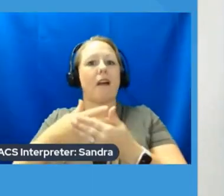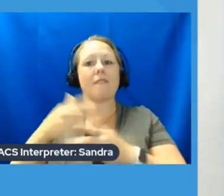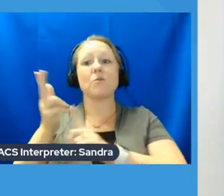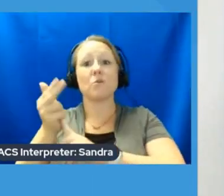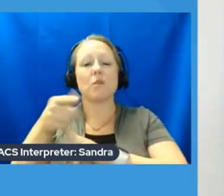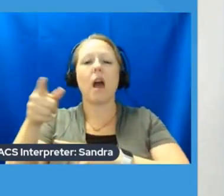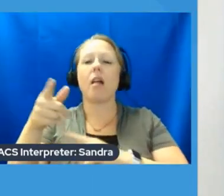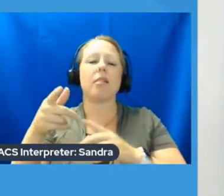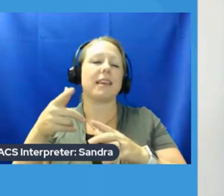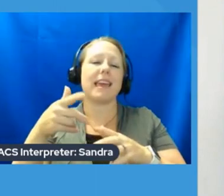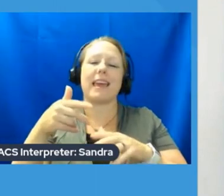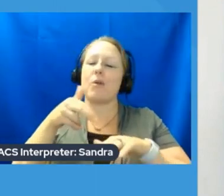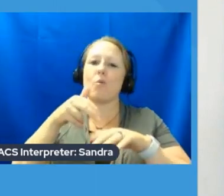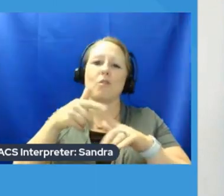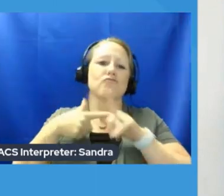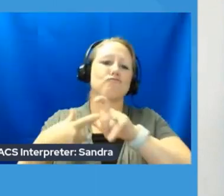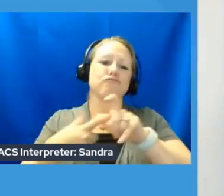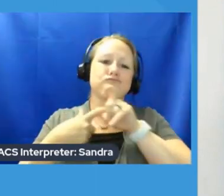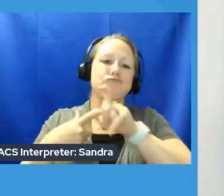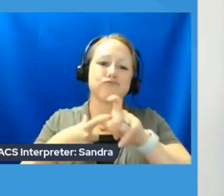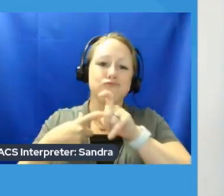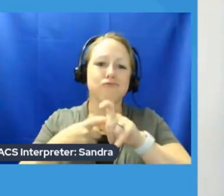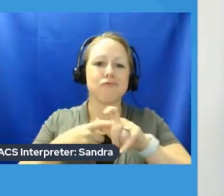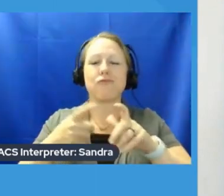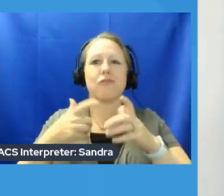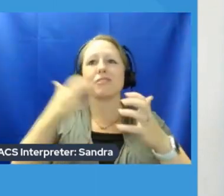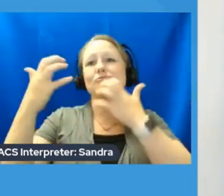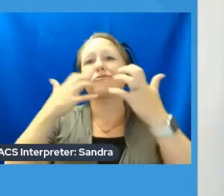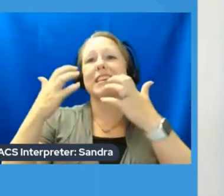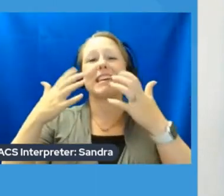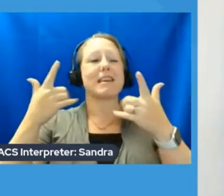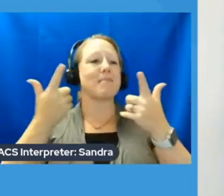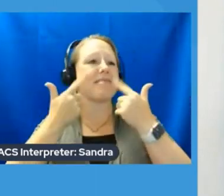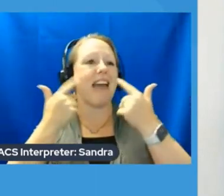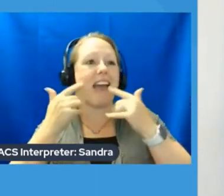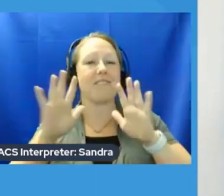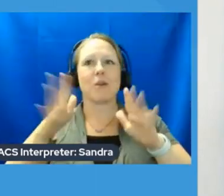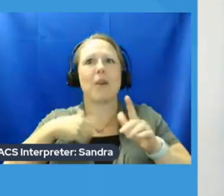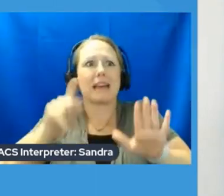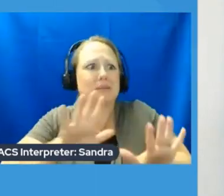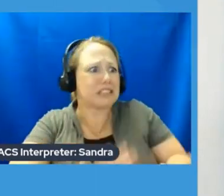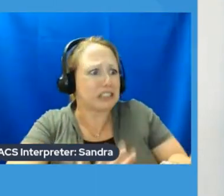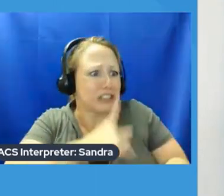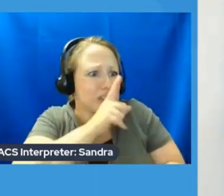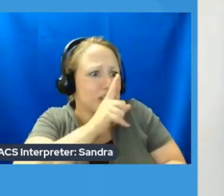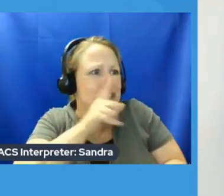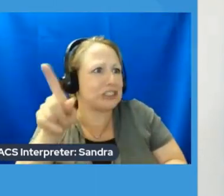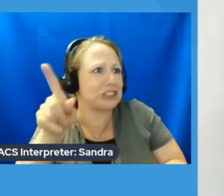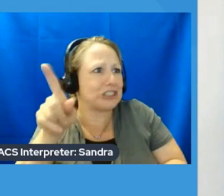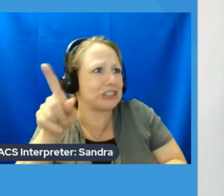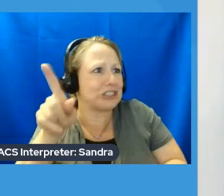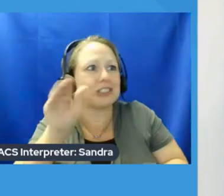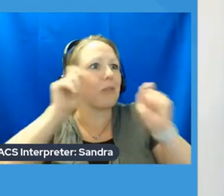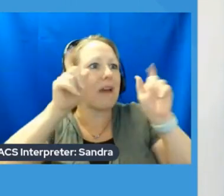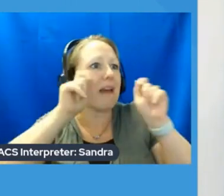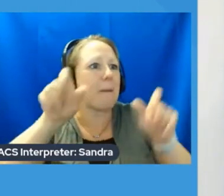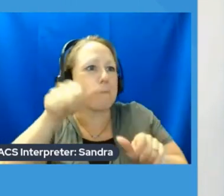We had to chase after him saying, "Shh, you'll wake up the other people in the hotel." Ricky's one of the reasons that I became interested